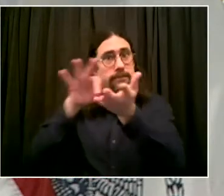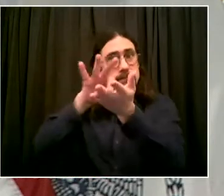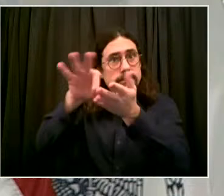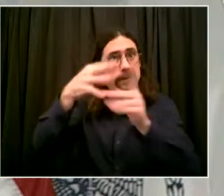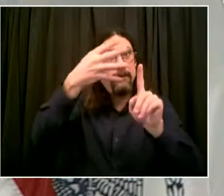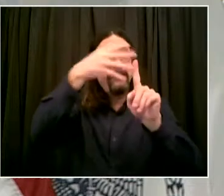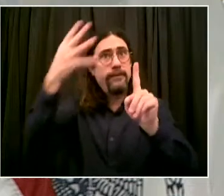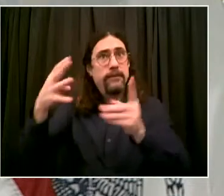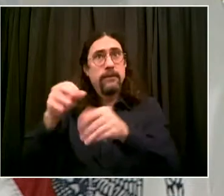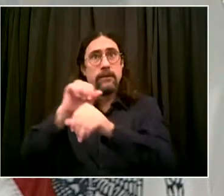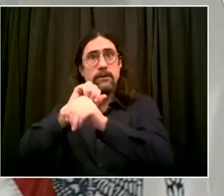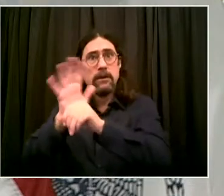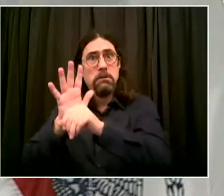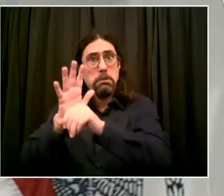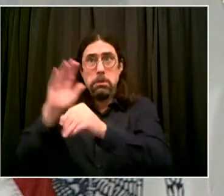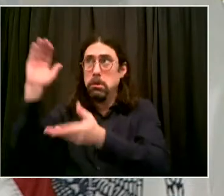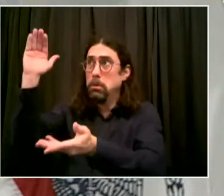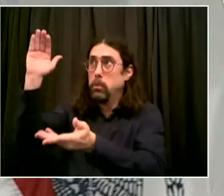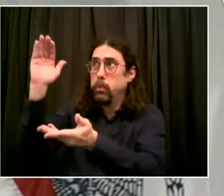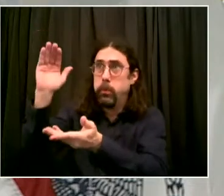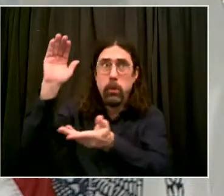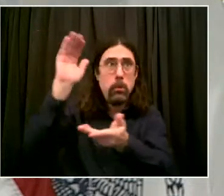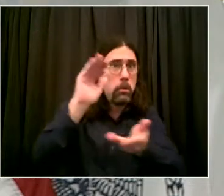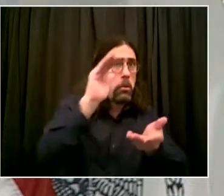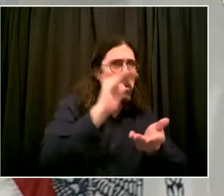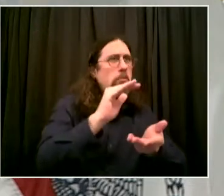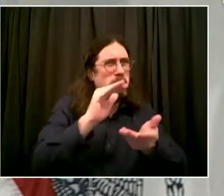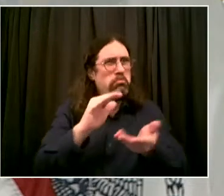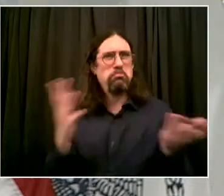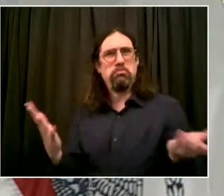INDOOR DININI. NG THAT IS EXACTLY WHAT WE WANT, I WANT TO SEE INDOOR DINING